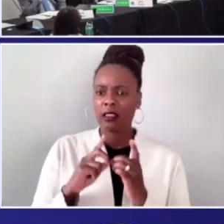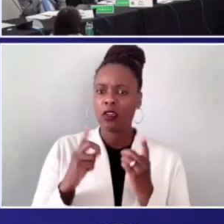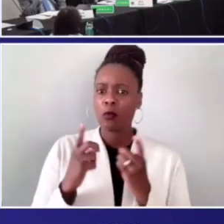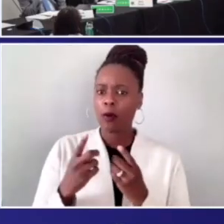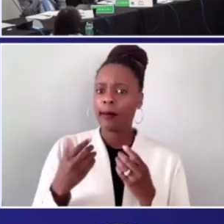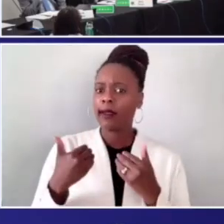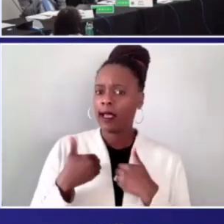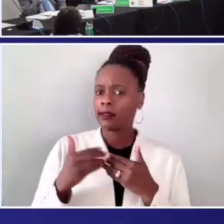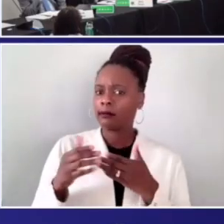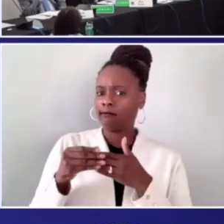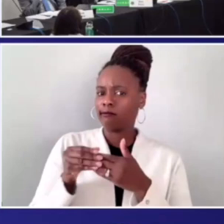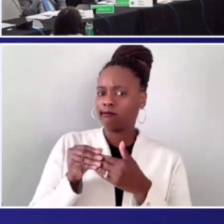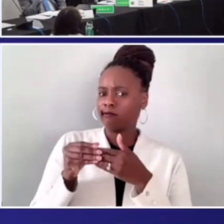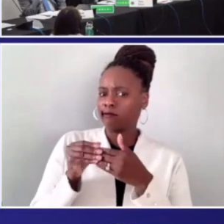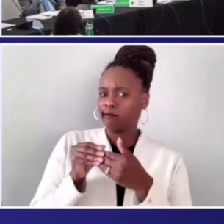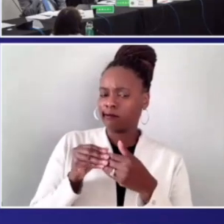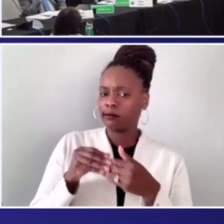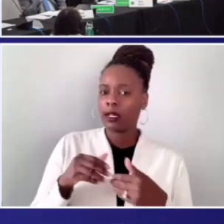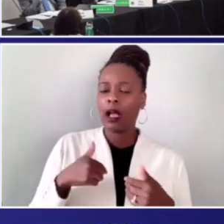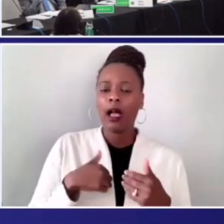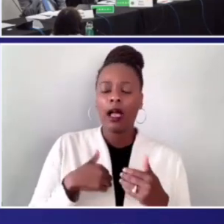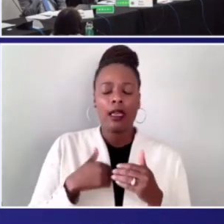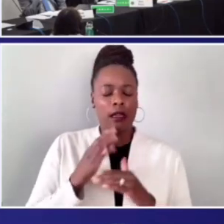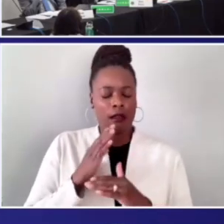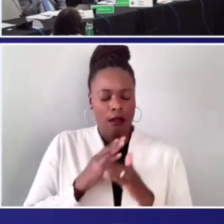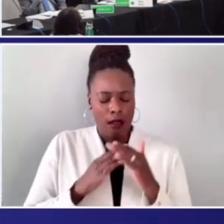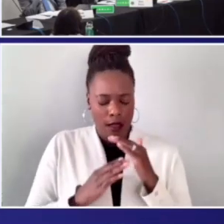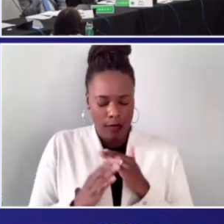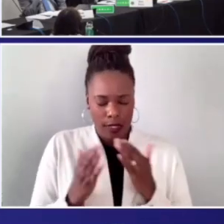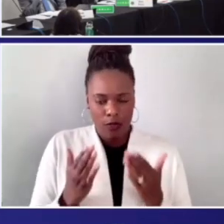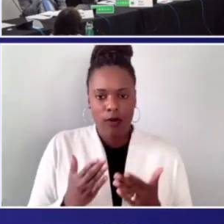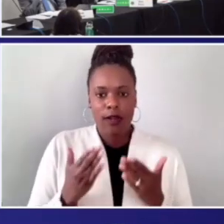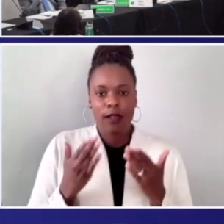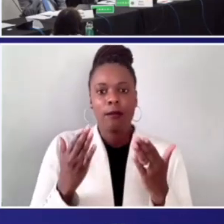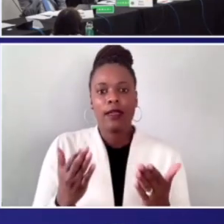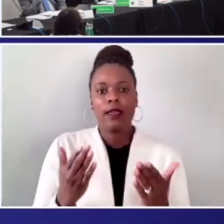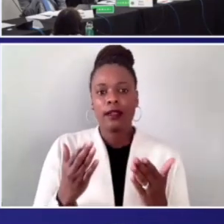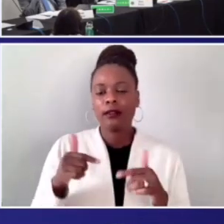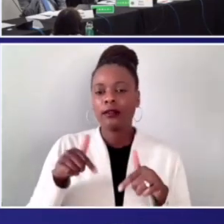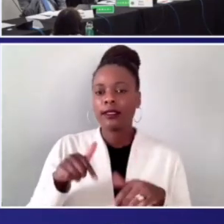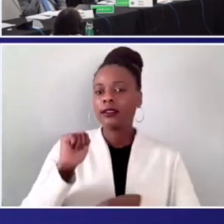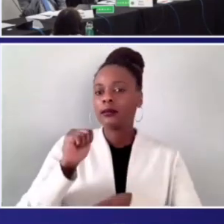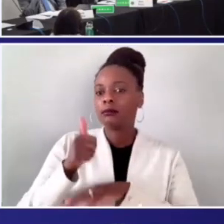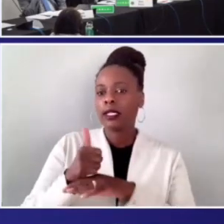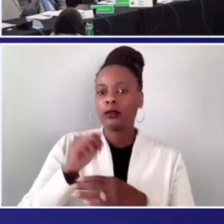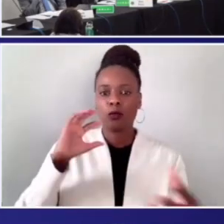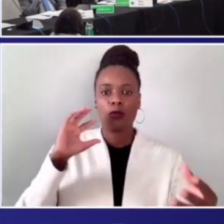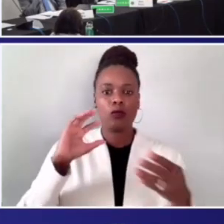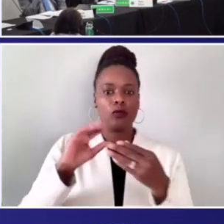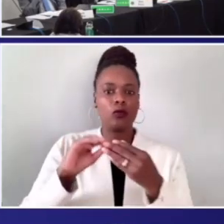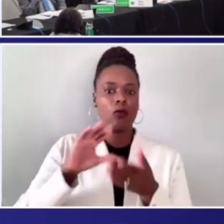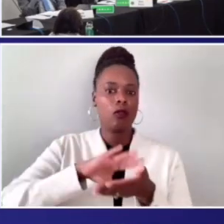here, and I would humbly recommend that it should actually be based on the total amount. The reason being that if you think